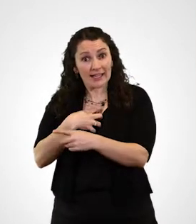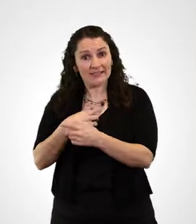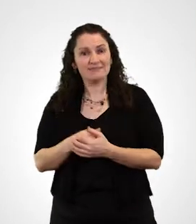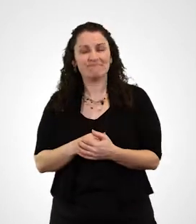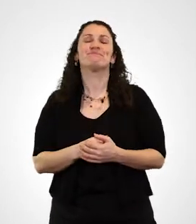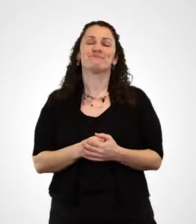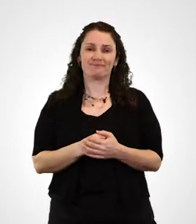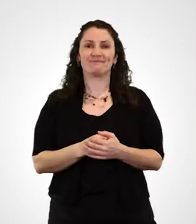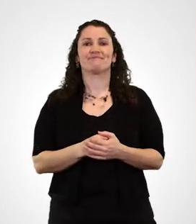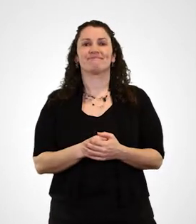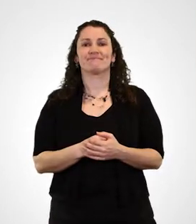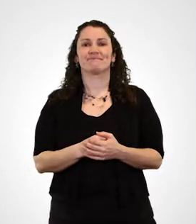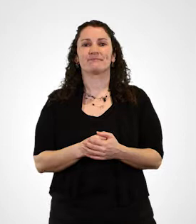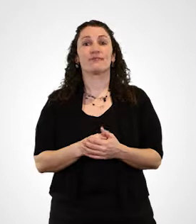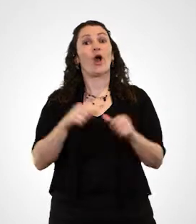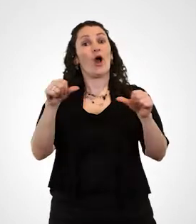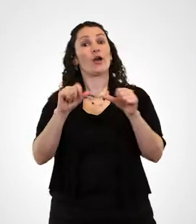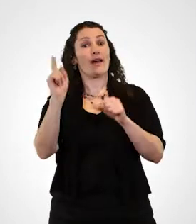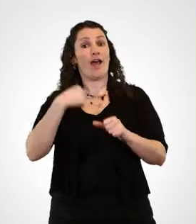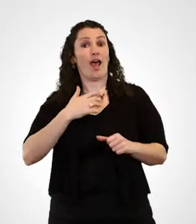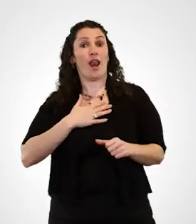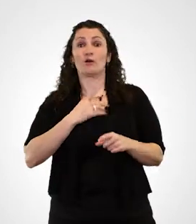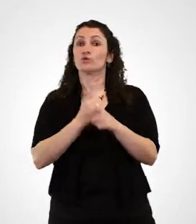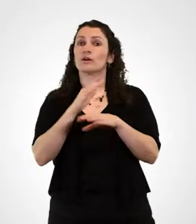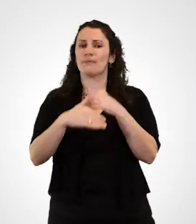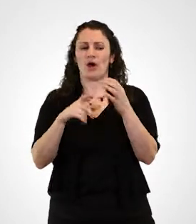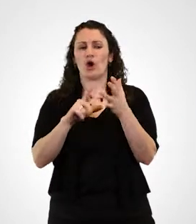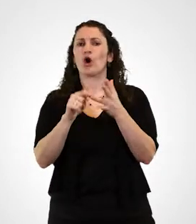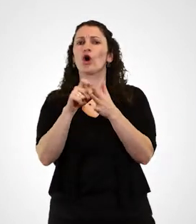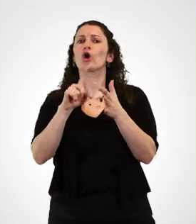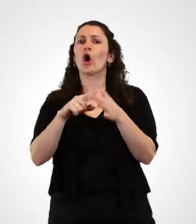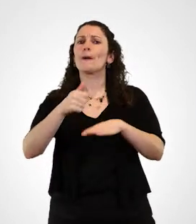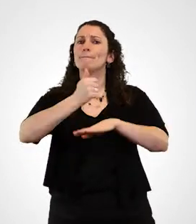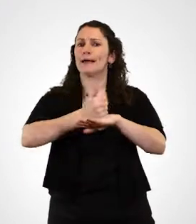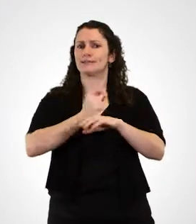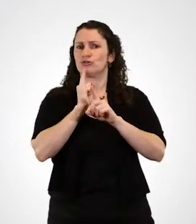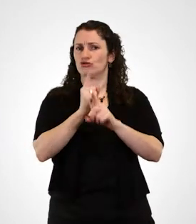Okay, now let's talk about the co-based instruction that shows up in Foundations for Literacy.